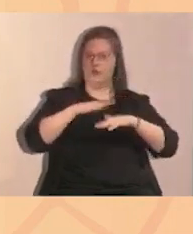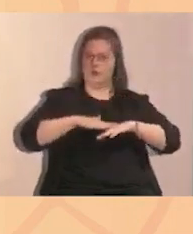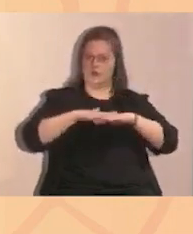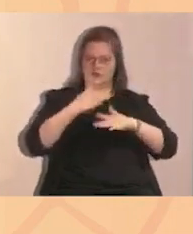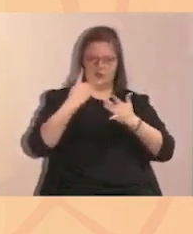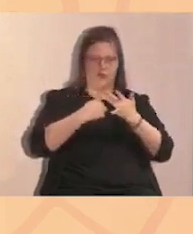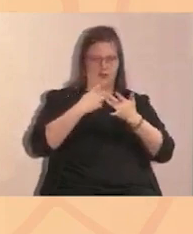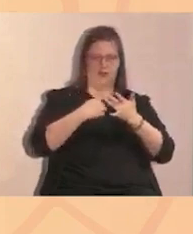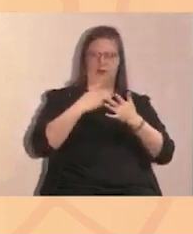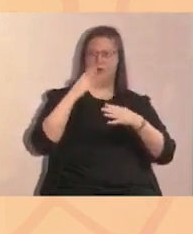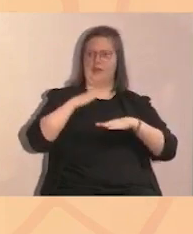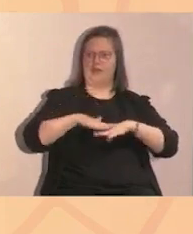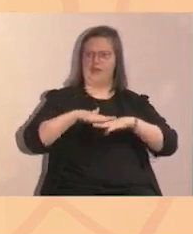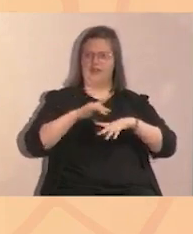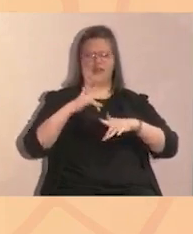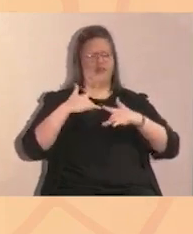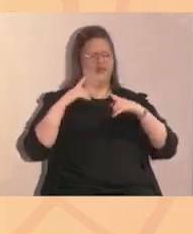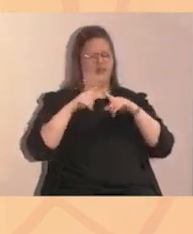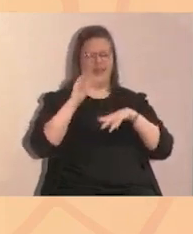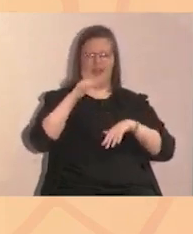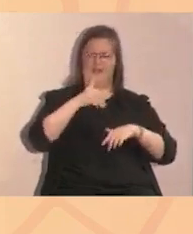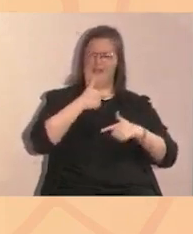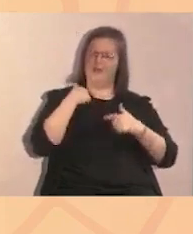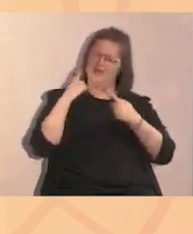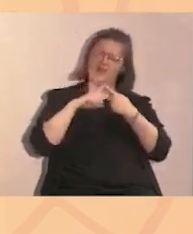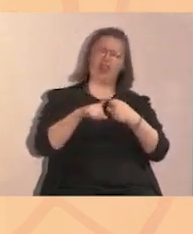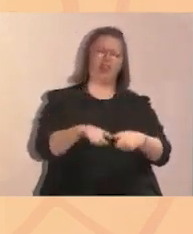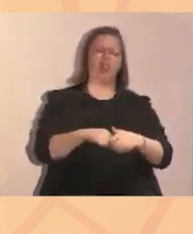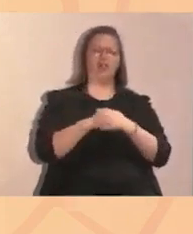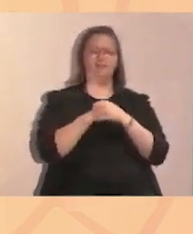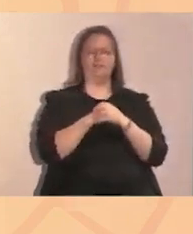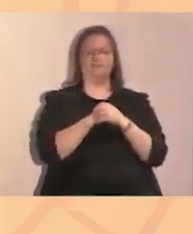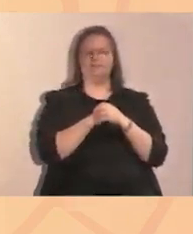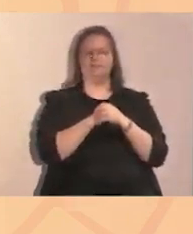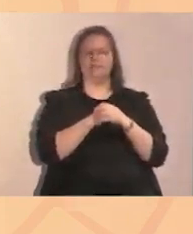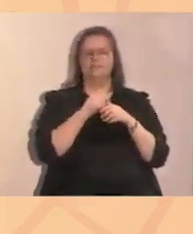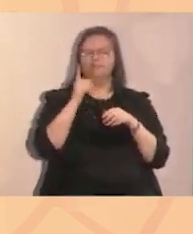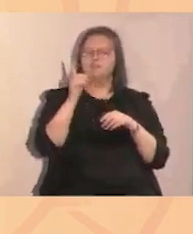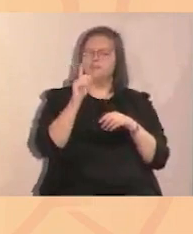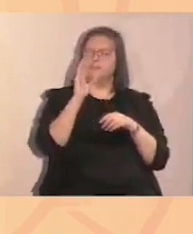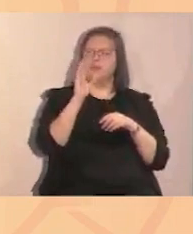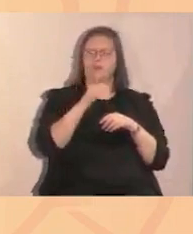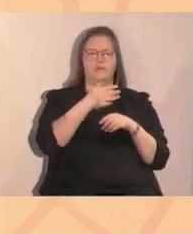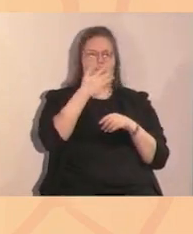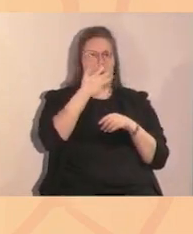and those places all feel very much like home to me to this day. But since the 1990s I've lived in the South